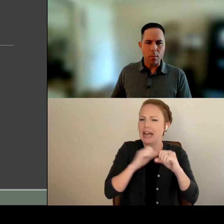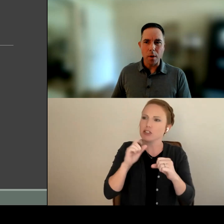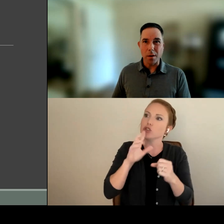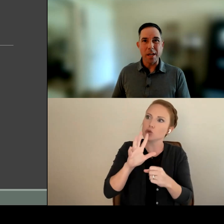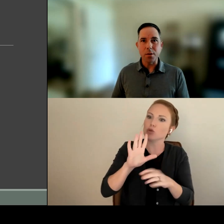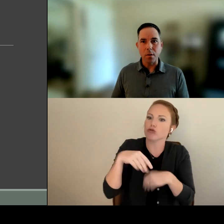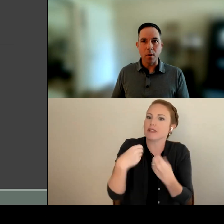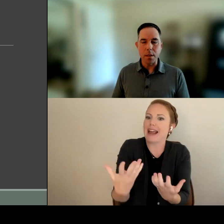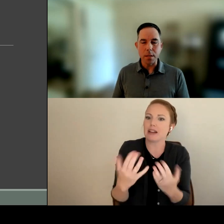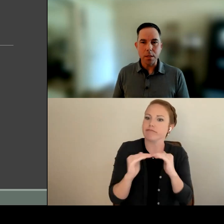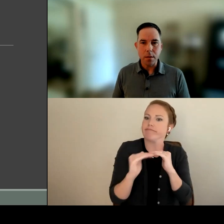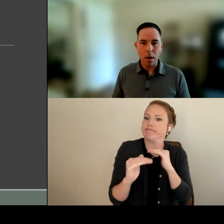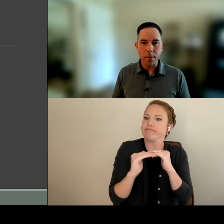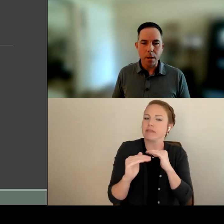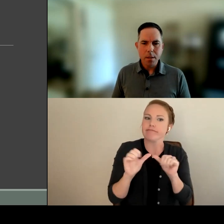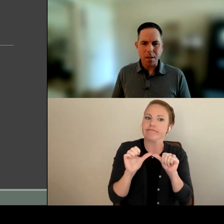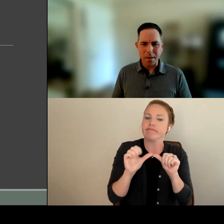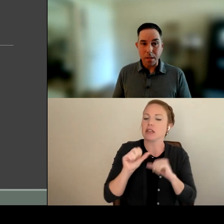the brittle nature of what is often something that is more style.